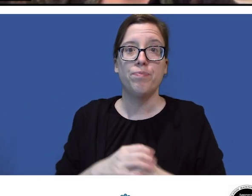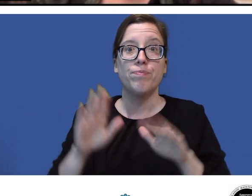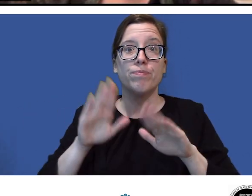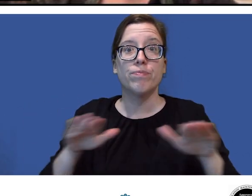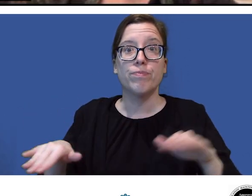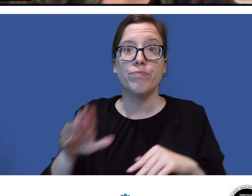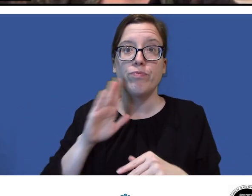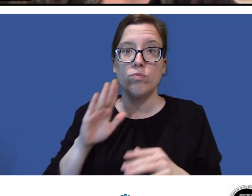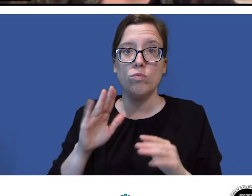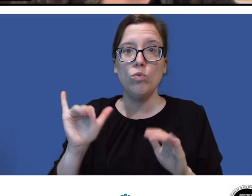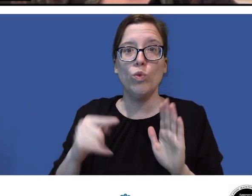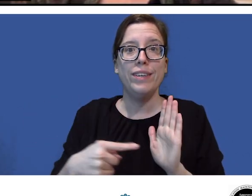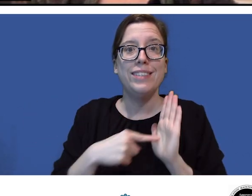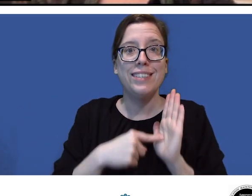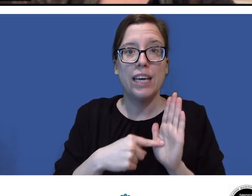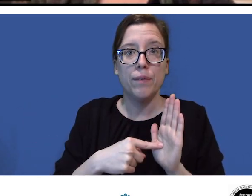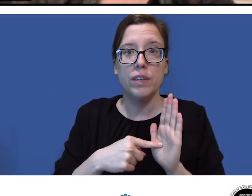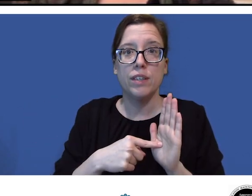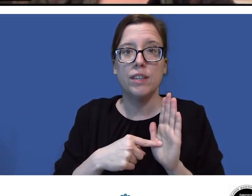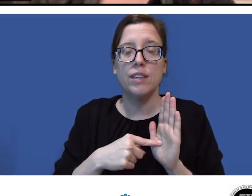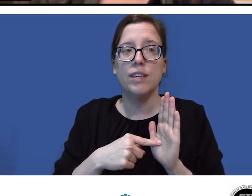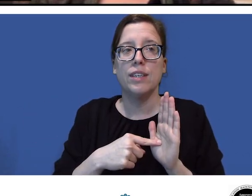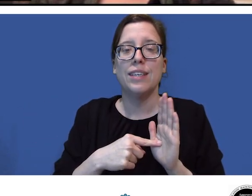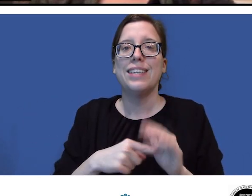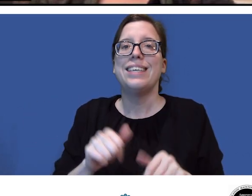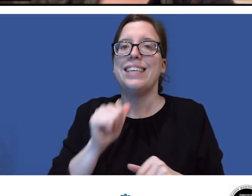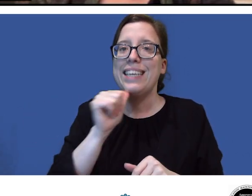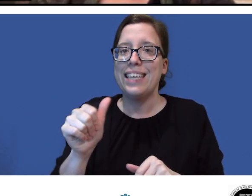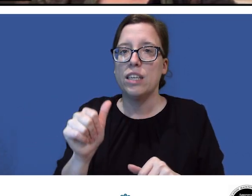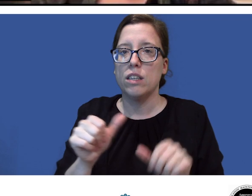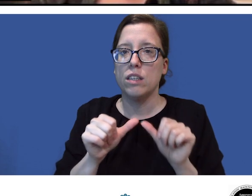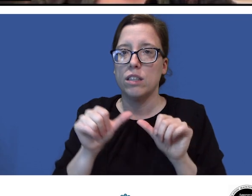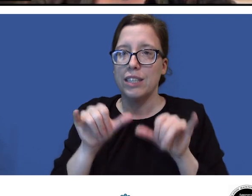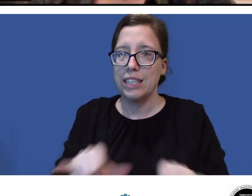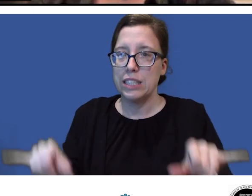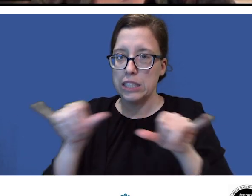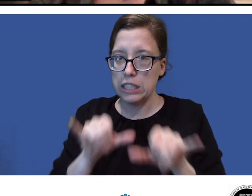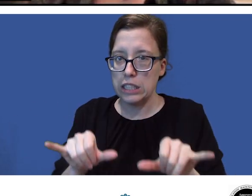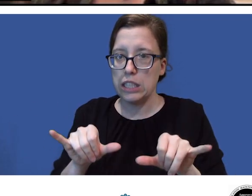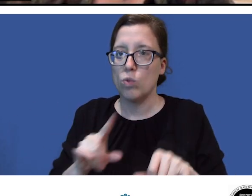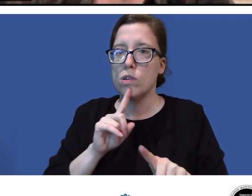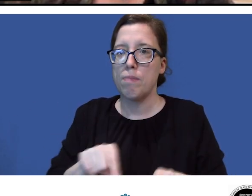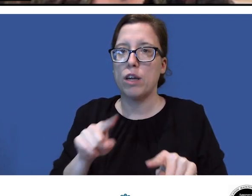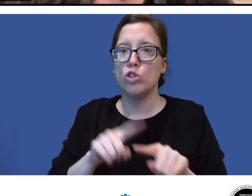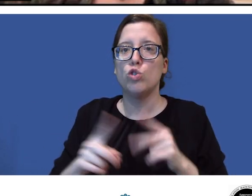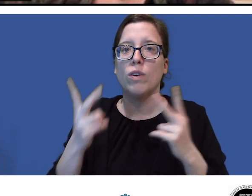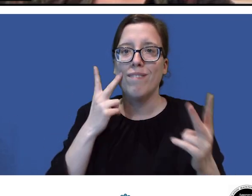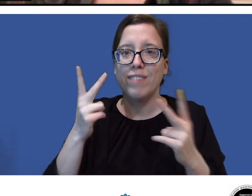to visual images. They demonstrate inconsistency in using what functional vision they have left.